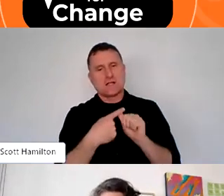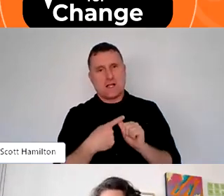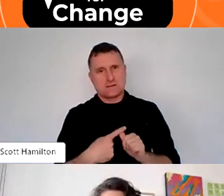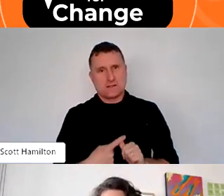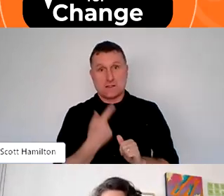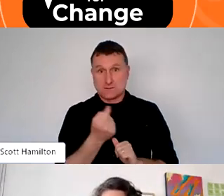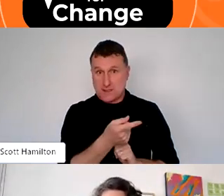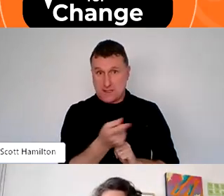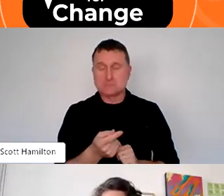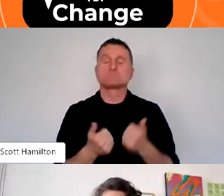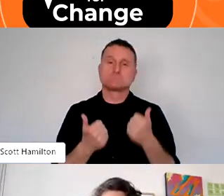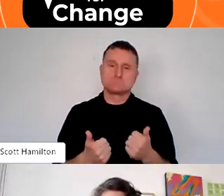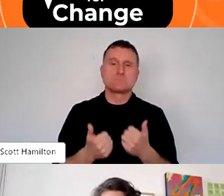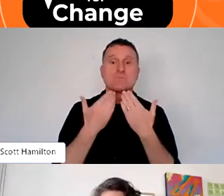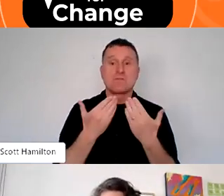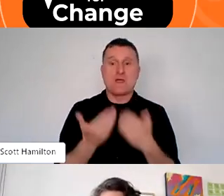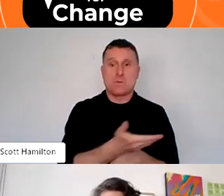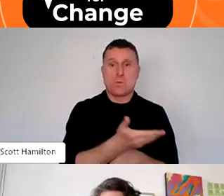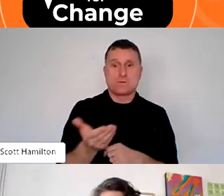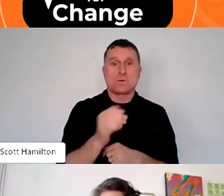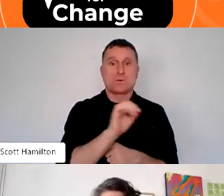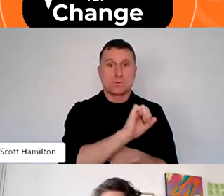Thank you so much for all your contributions and your insights